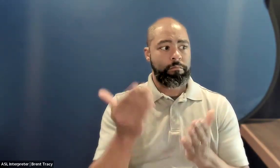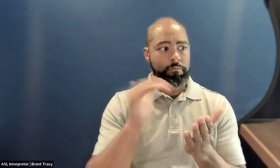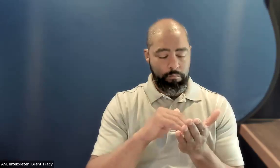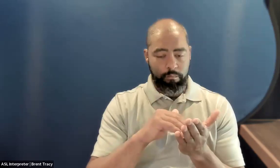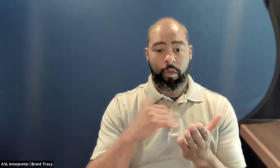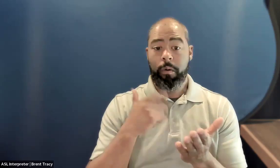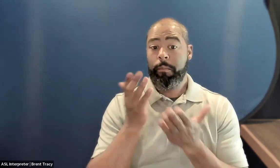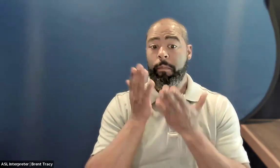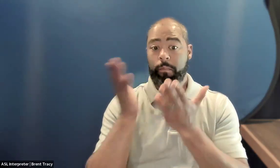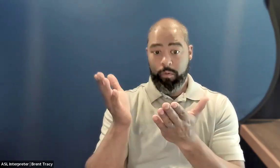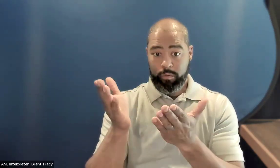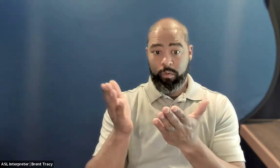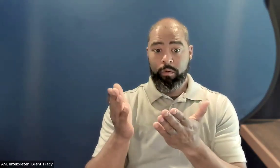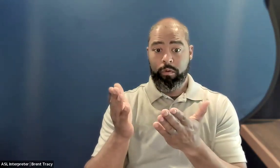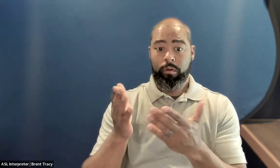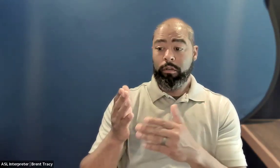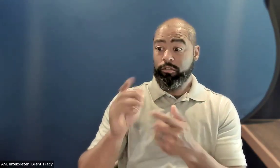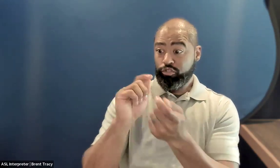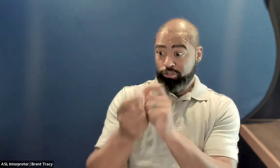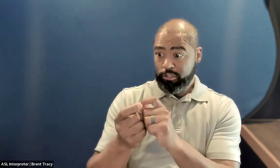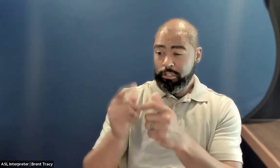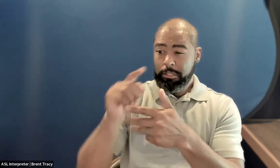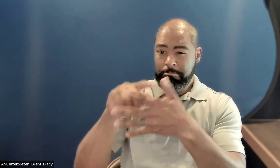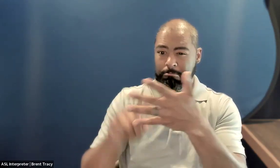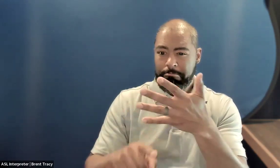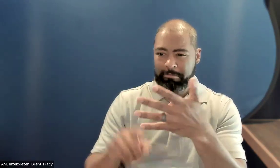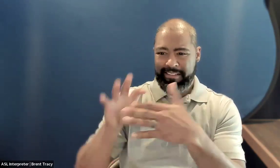Here's the potential schedule consistent with the GHG policy.